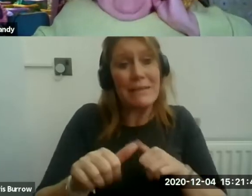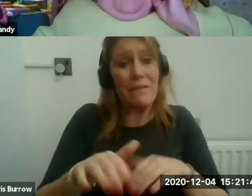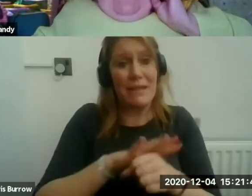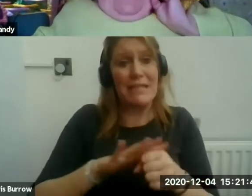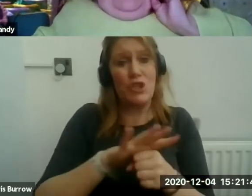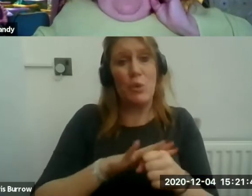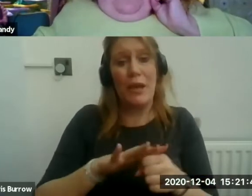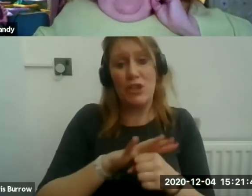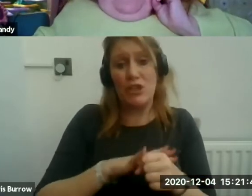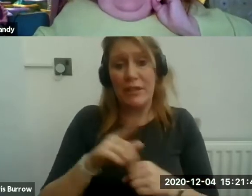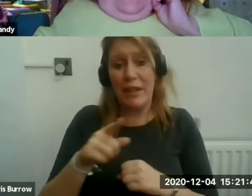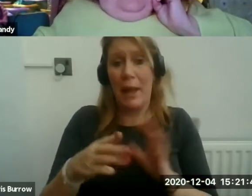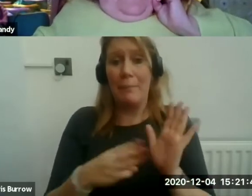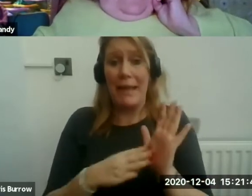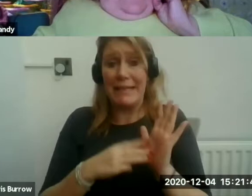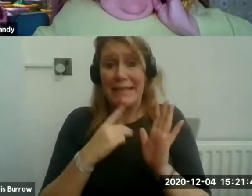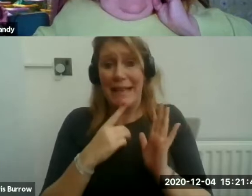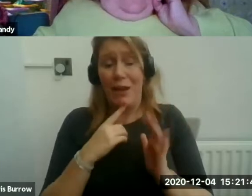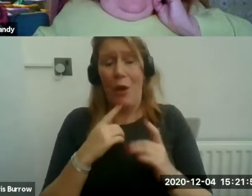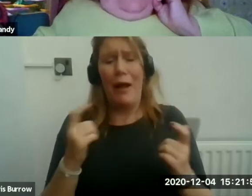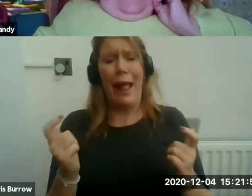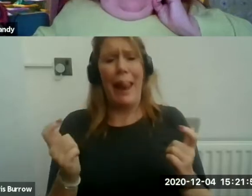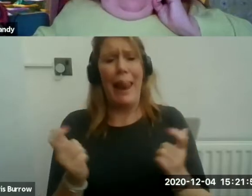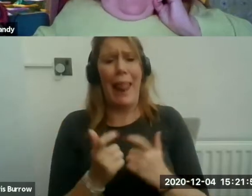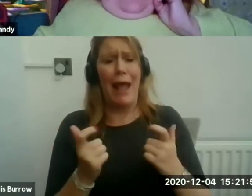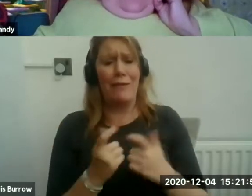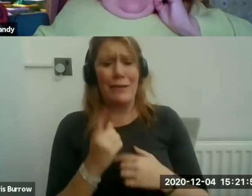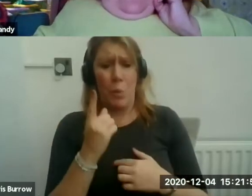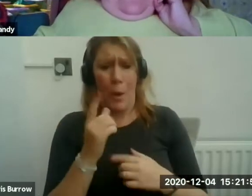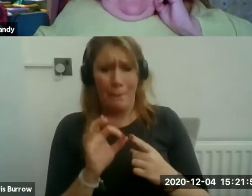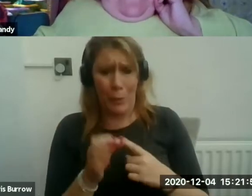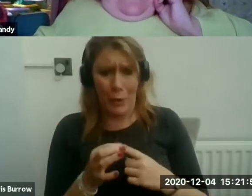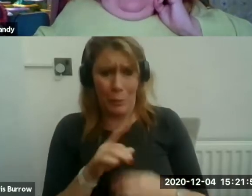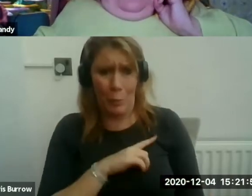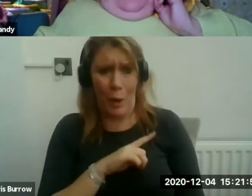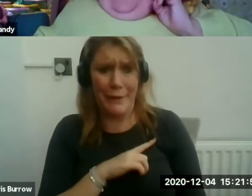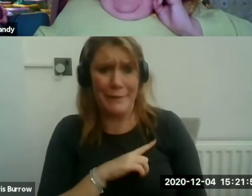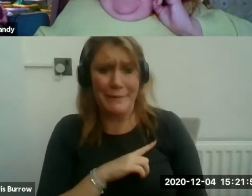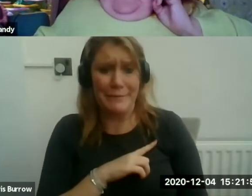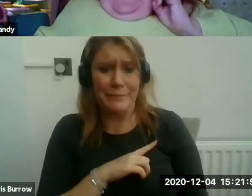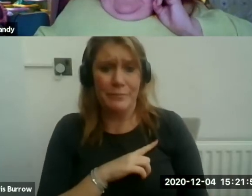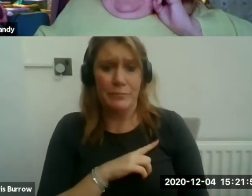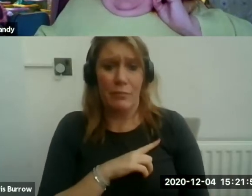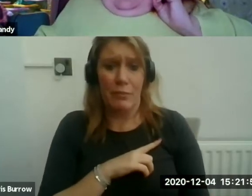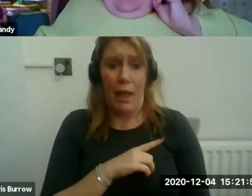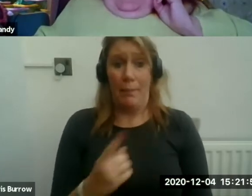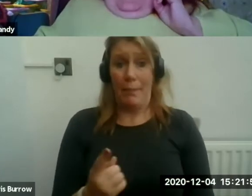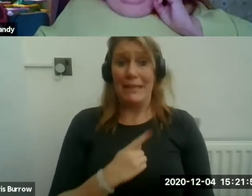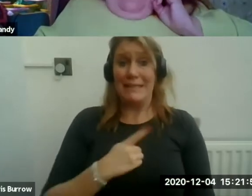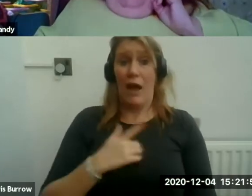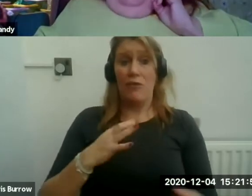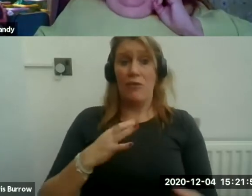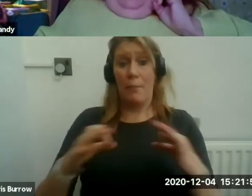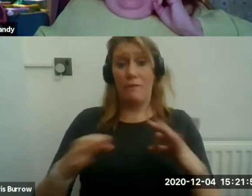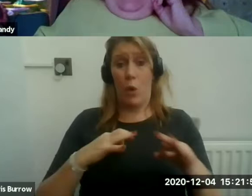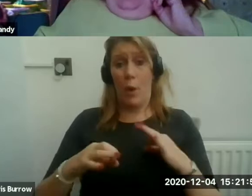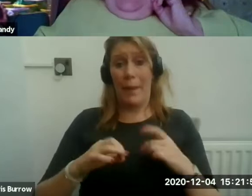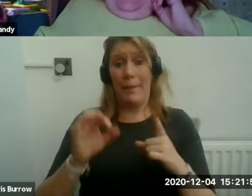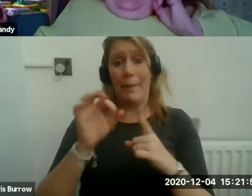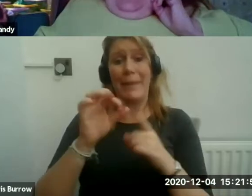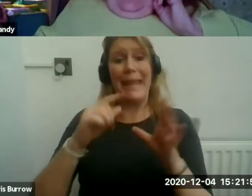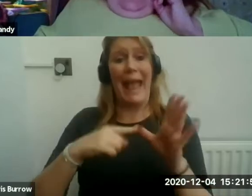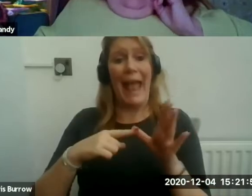I was filming it and my PA was filming it